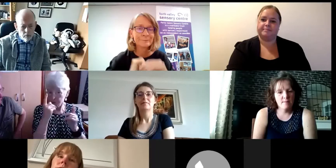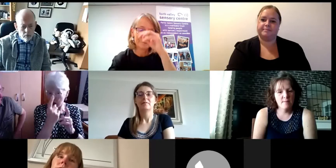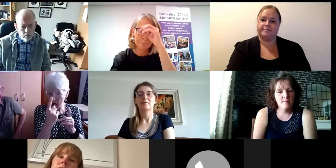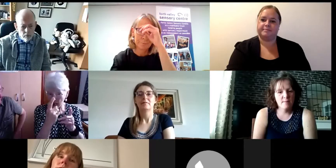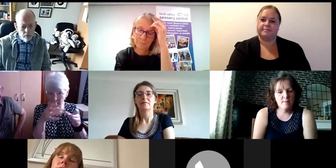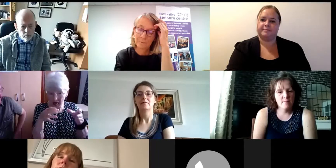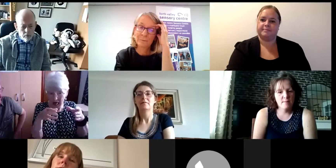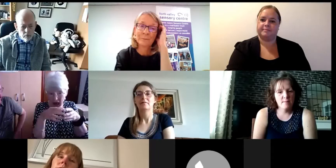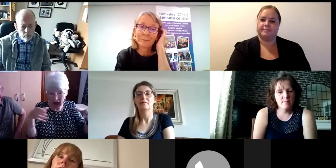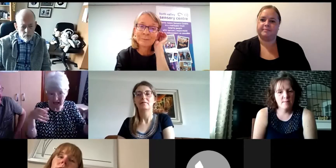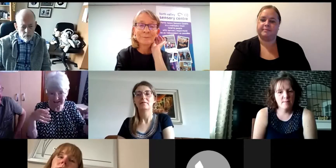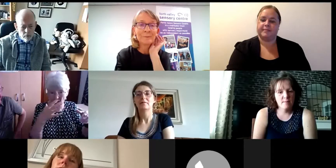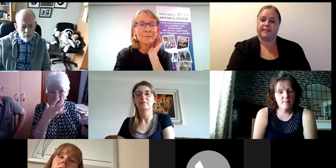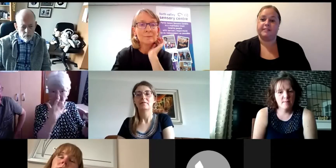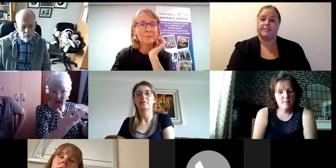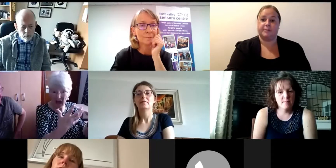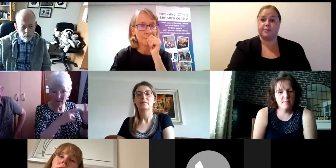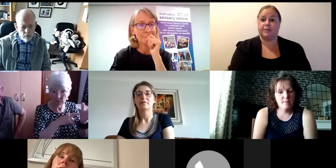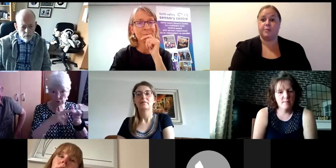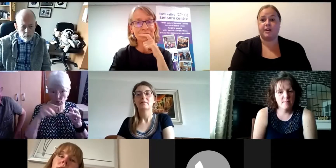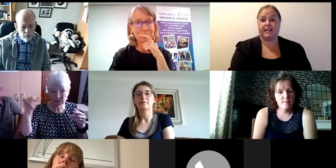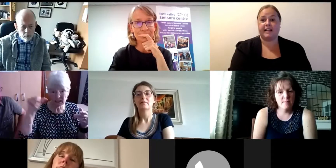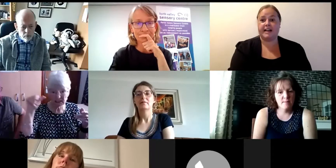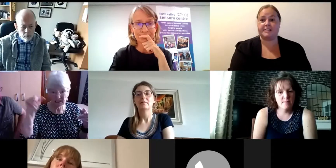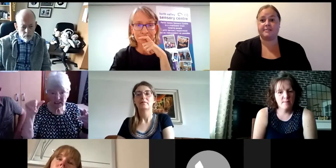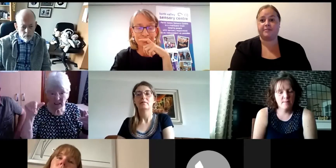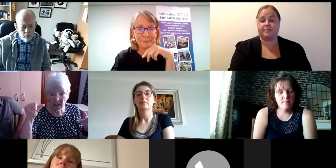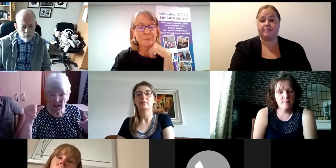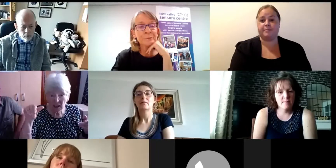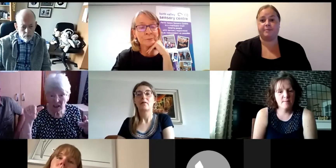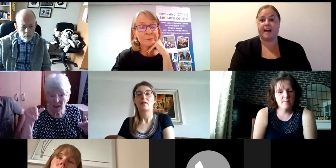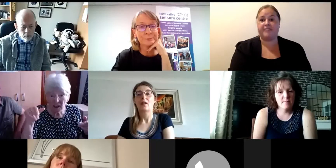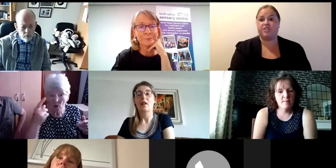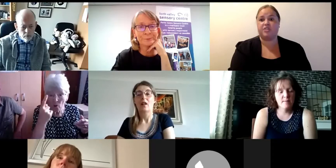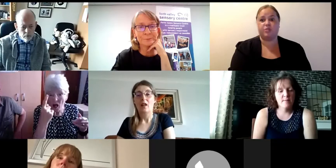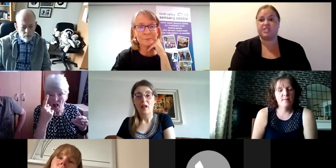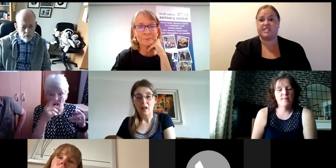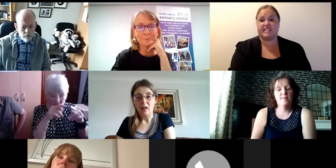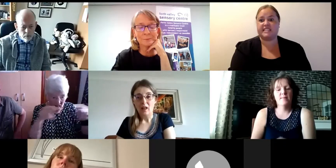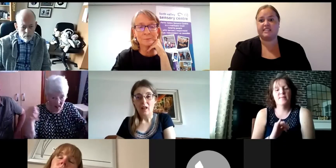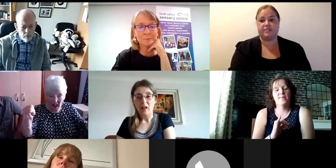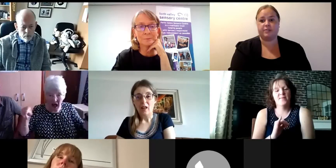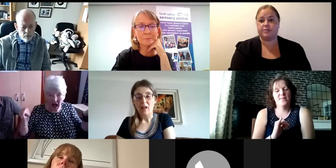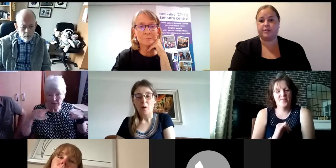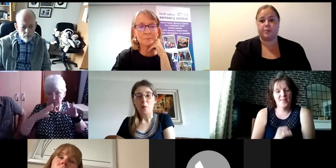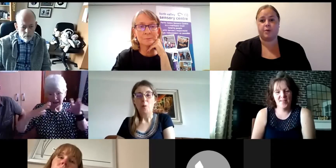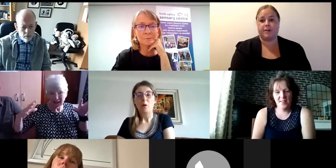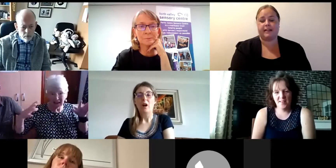There was only one class for five year olds to 16 year olds